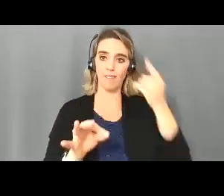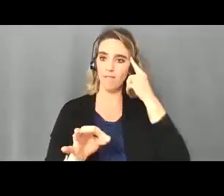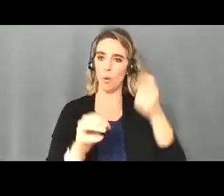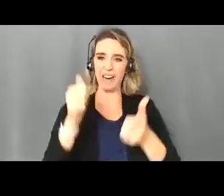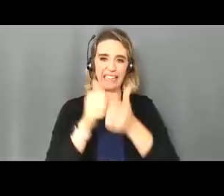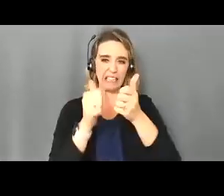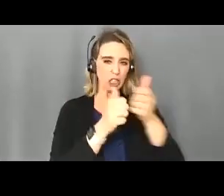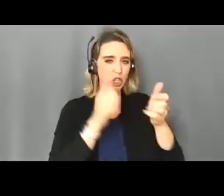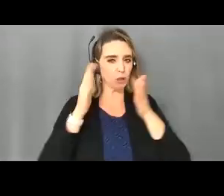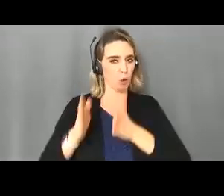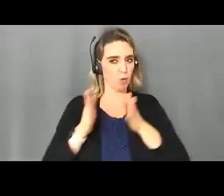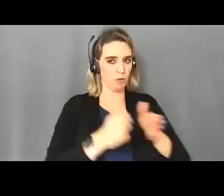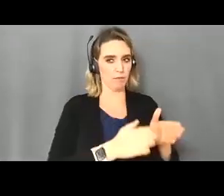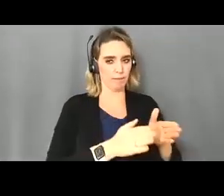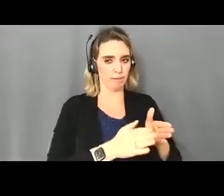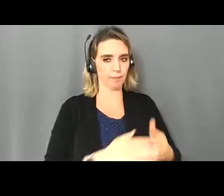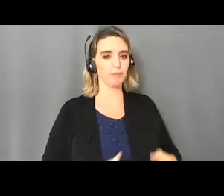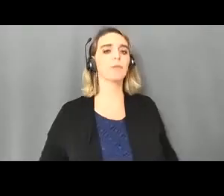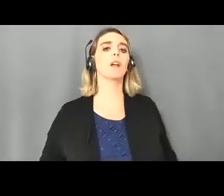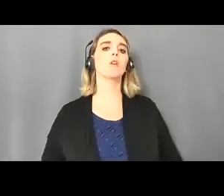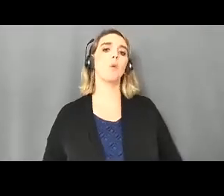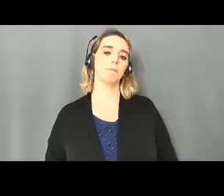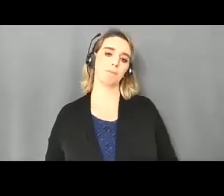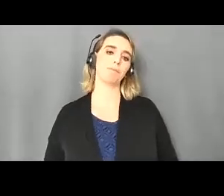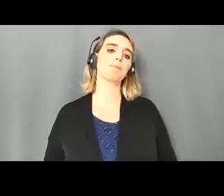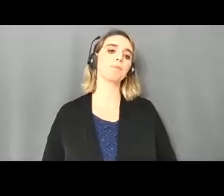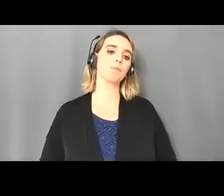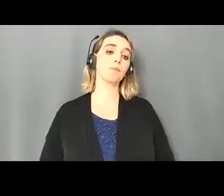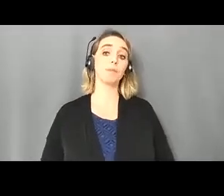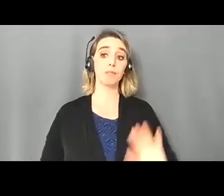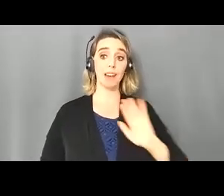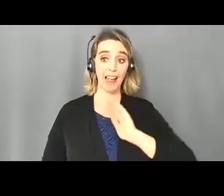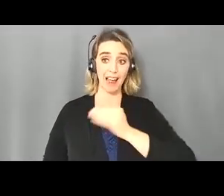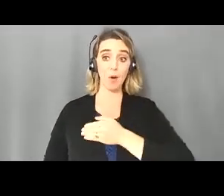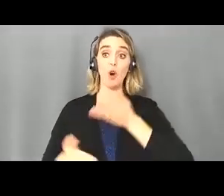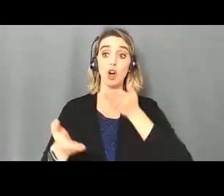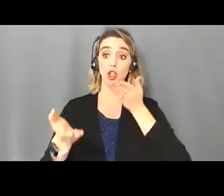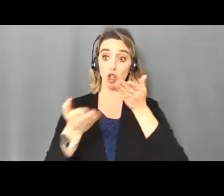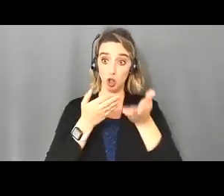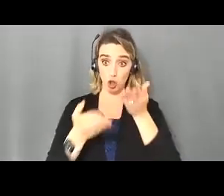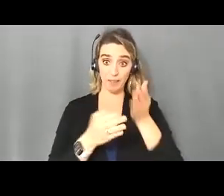So the way that we do this, is in the center of our core services is the patient and then we apply